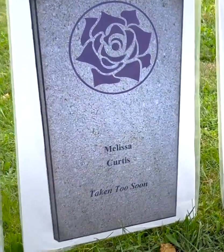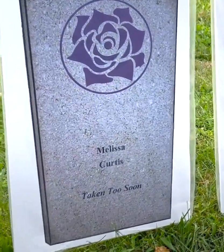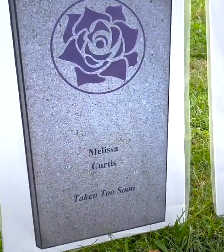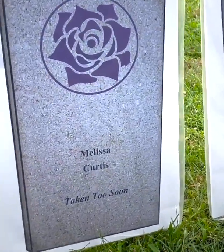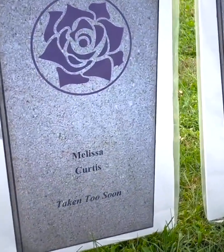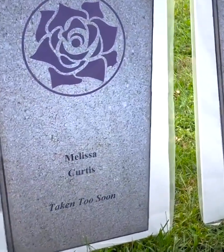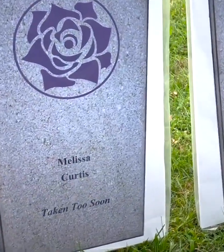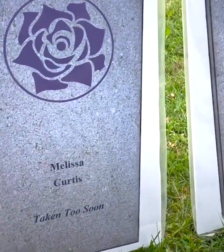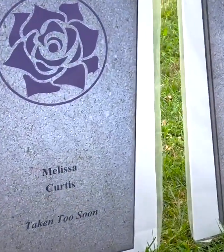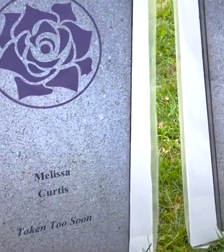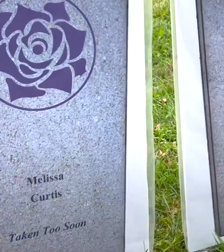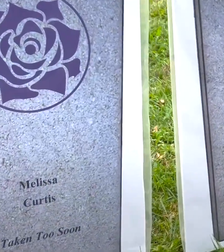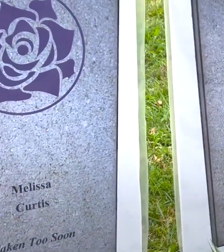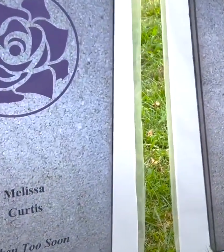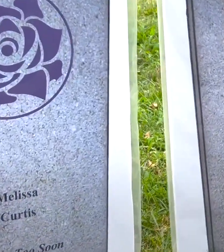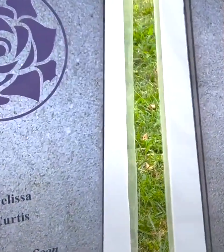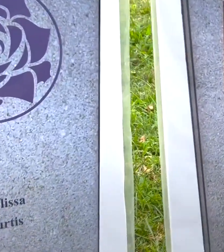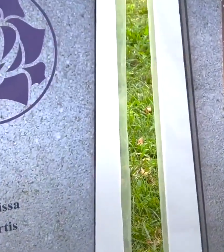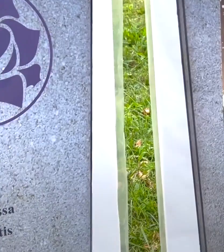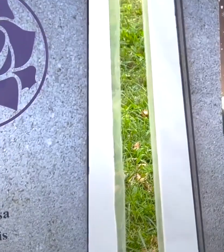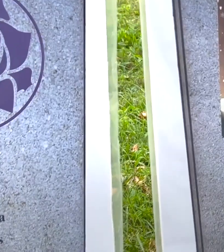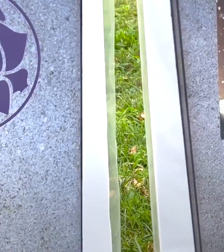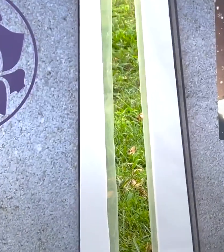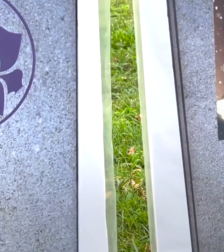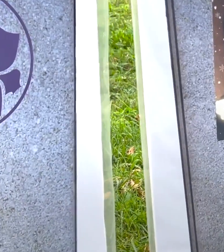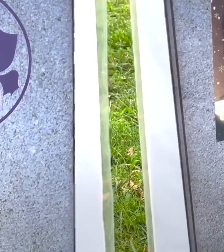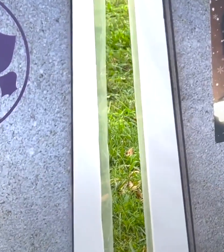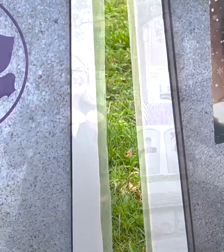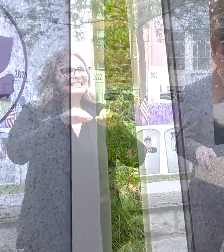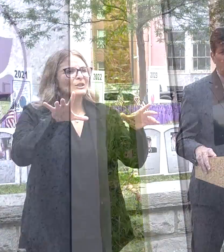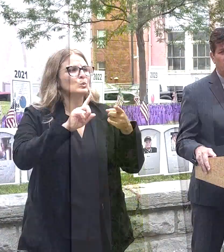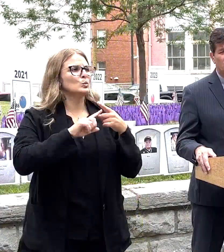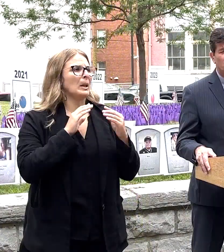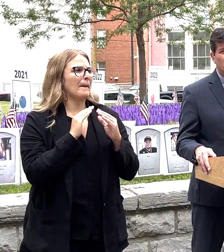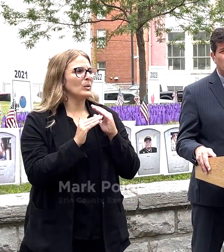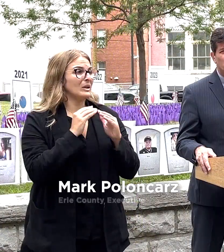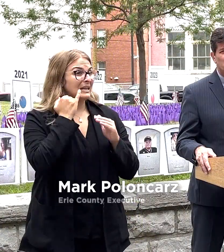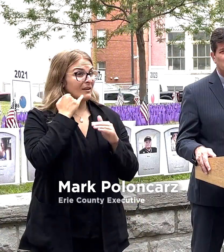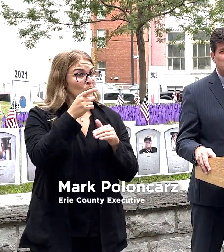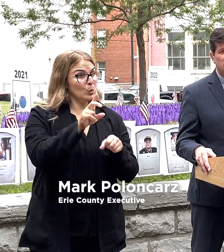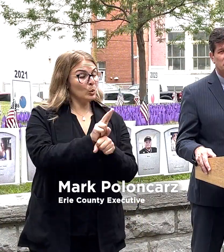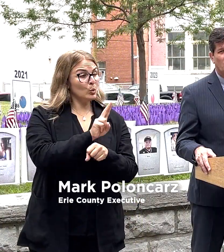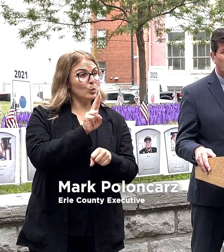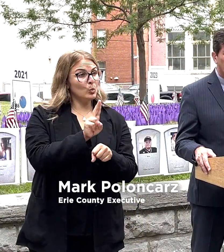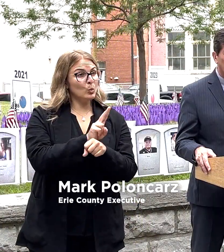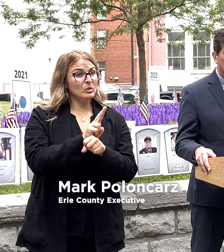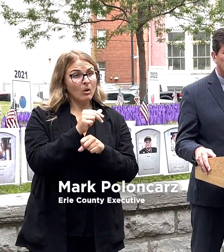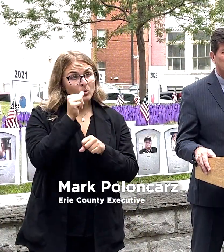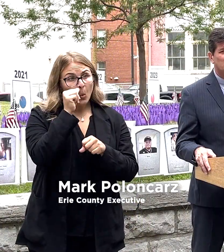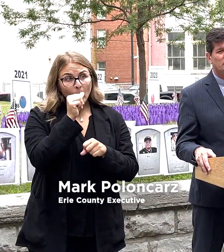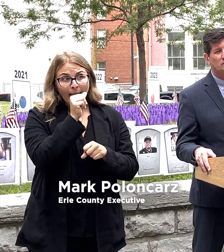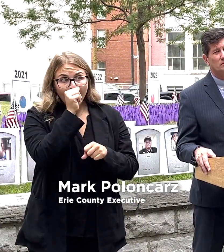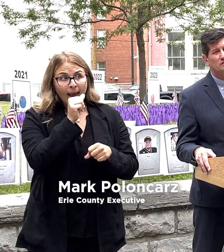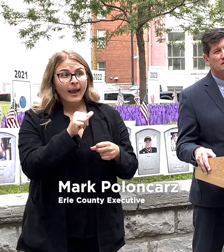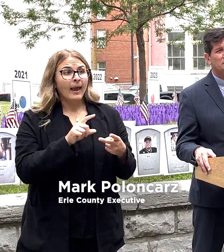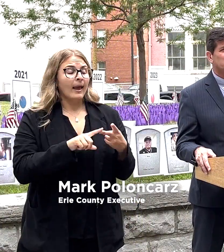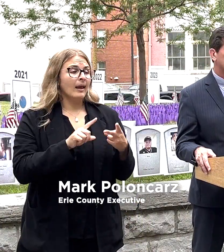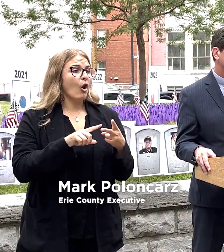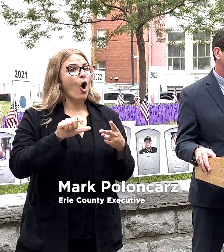the joy that they brought to your life and the community. if you use cocaine, if you use other street drugs,